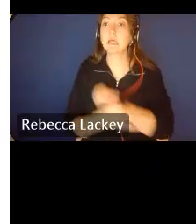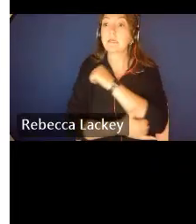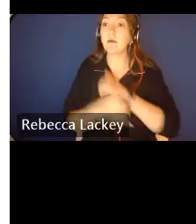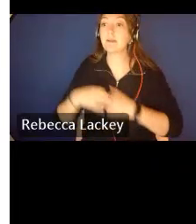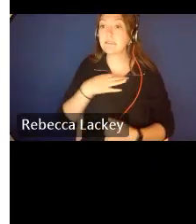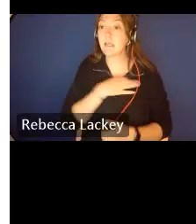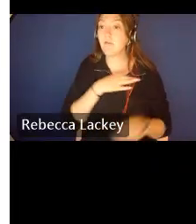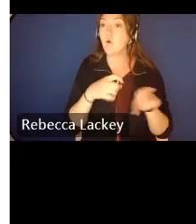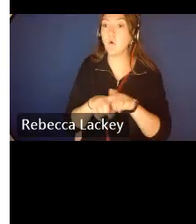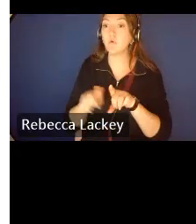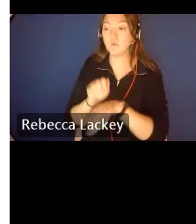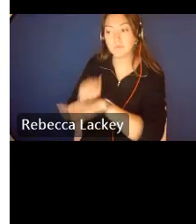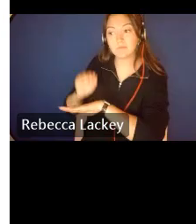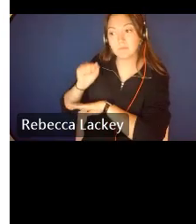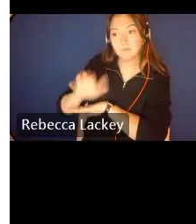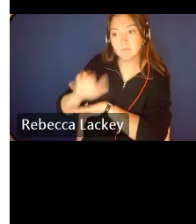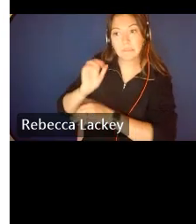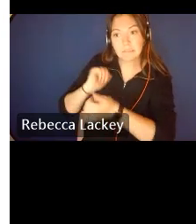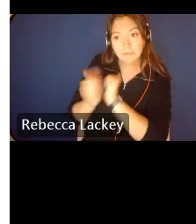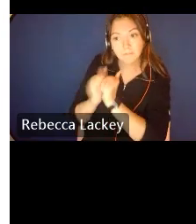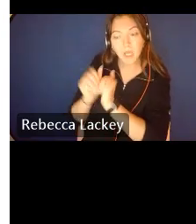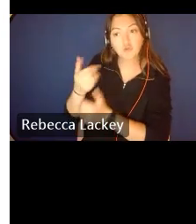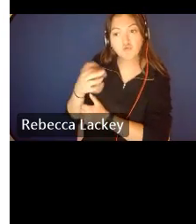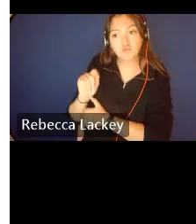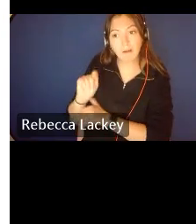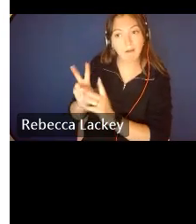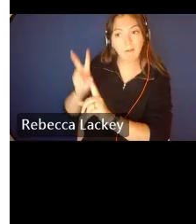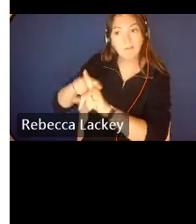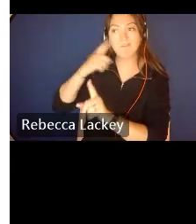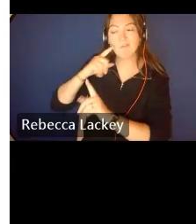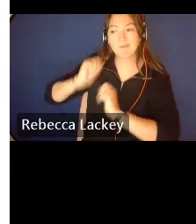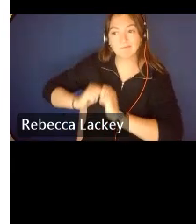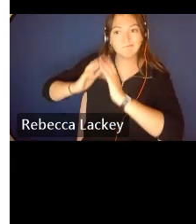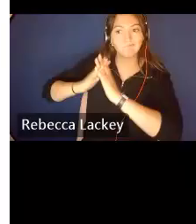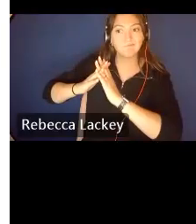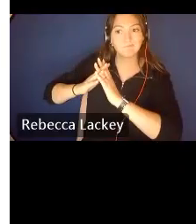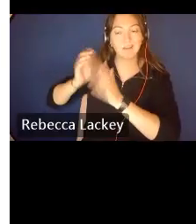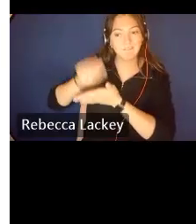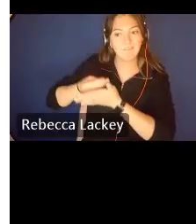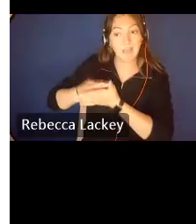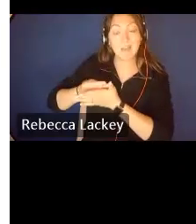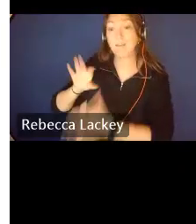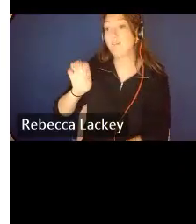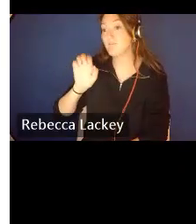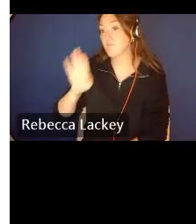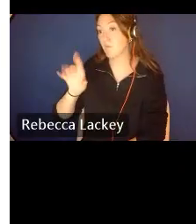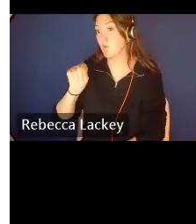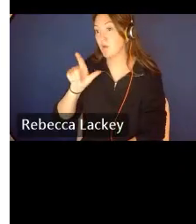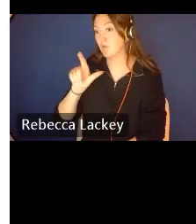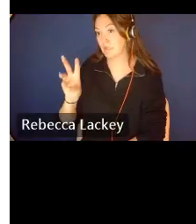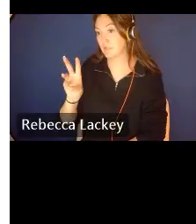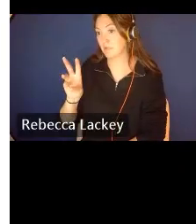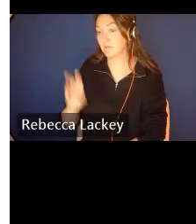also submitted a competitive grant application for construction funding that was in February of 2026.